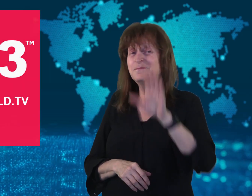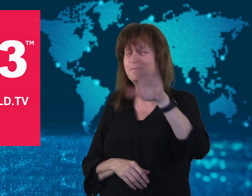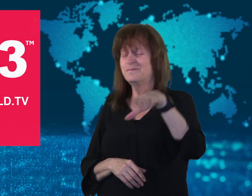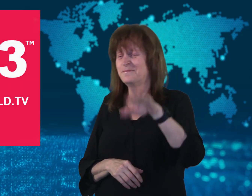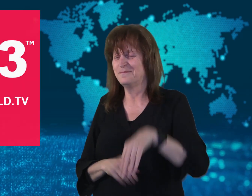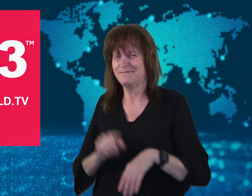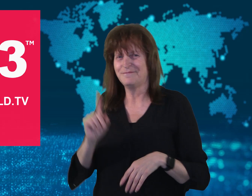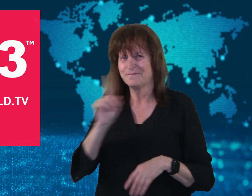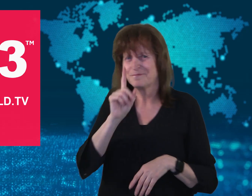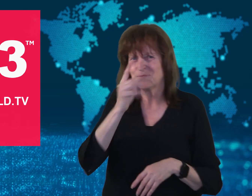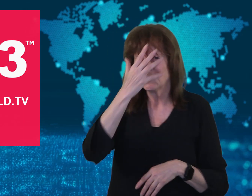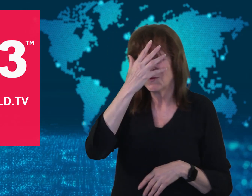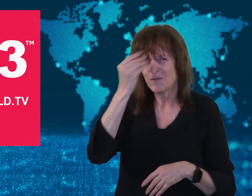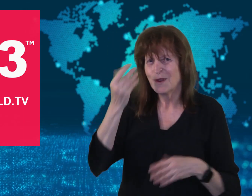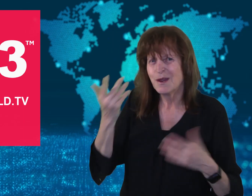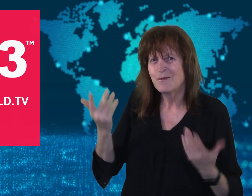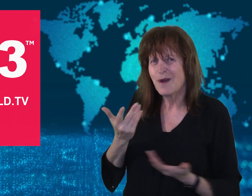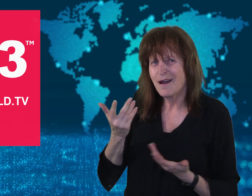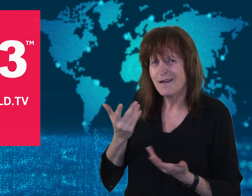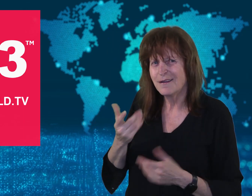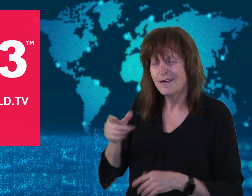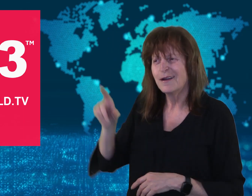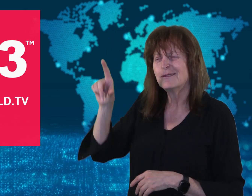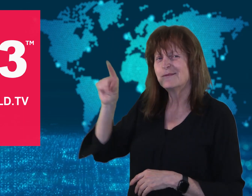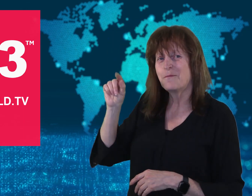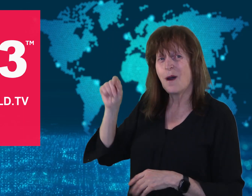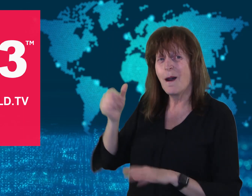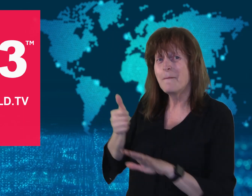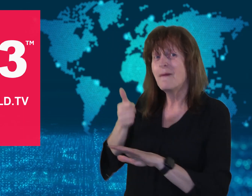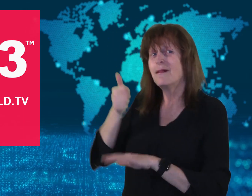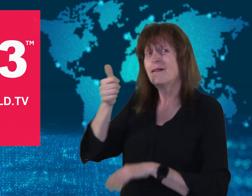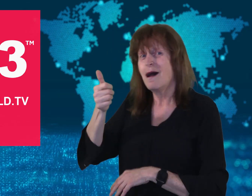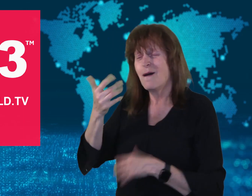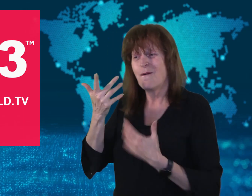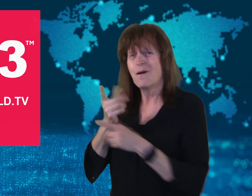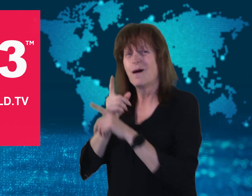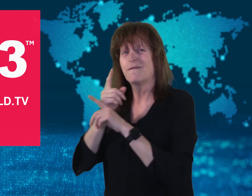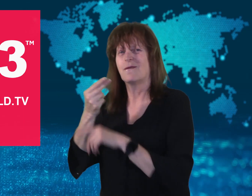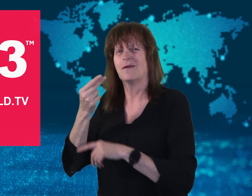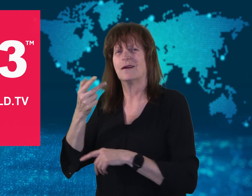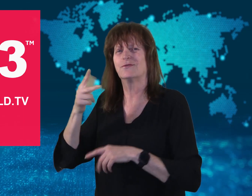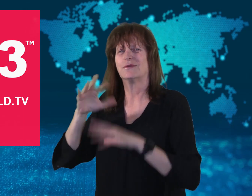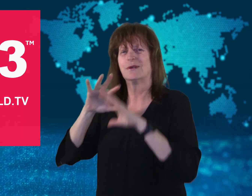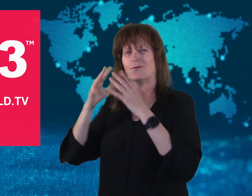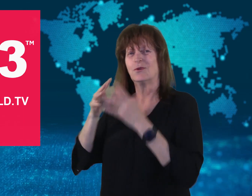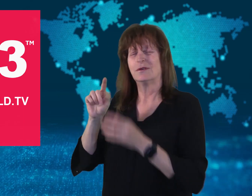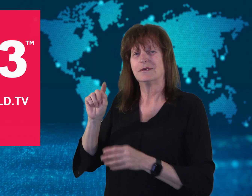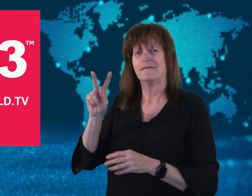Don't forget to subscribe, like, and follow H3 World TV